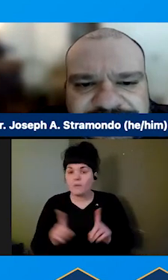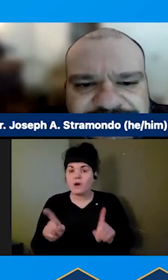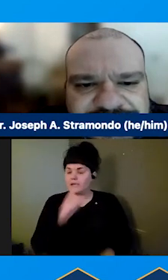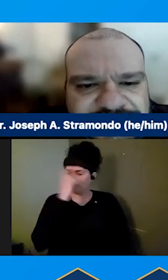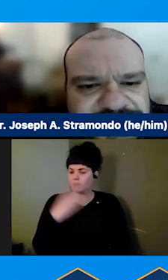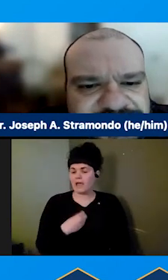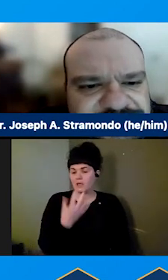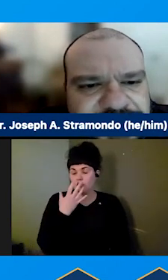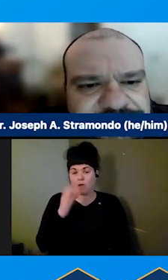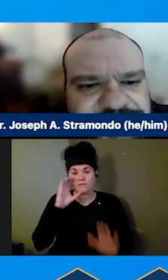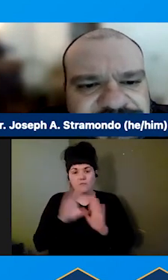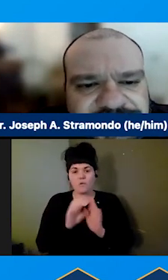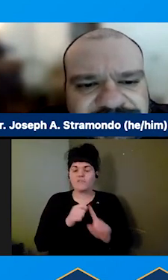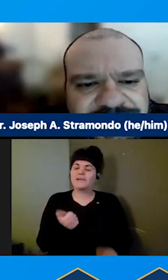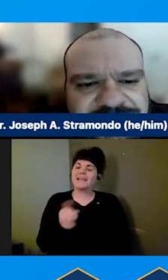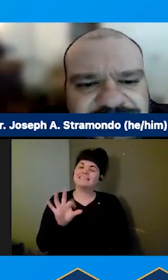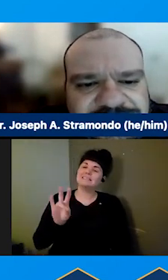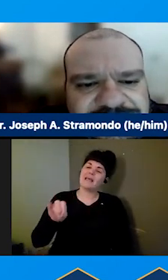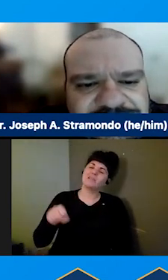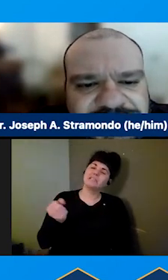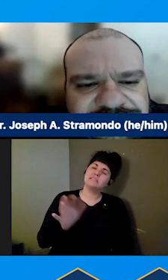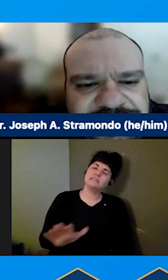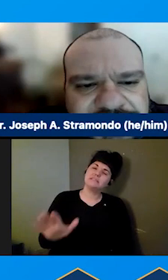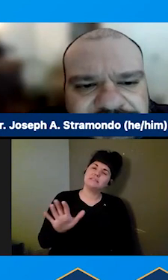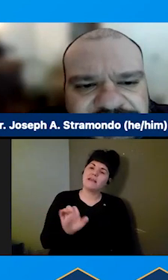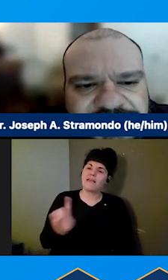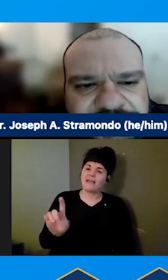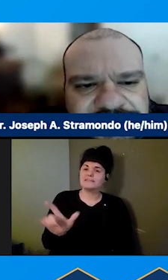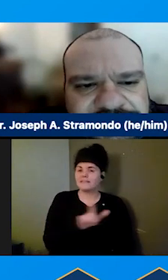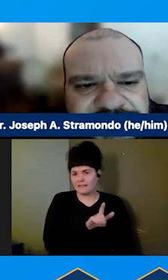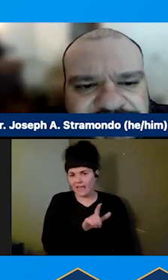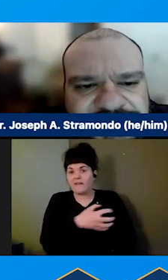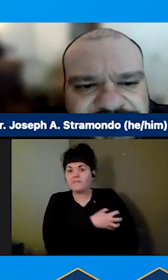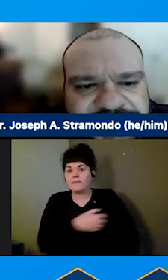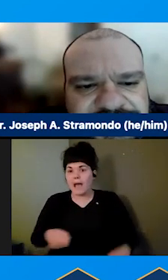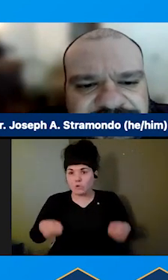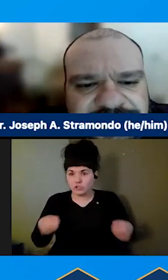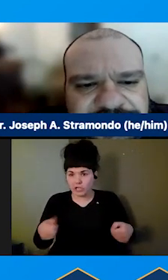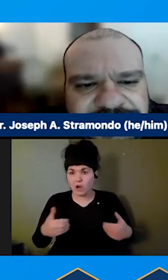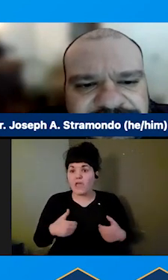photo from the 70s probably. Ed is on the left in a power chair